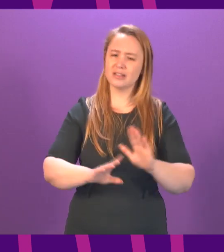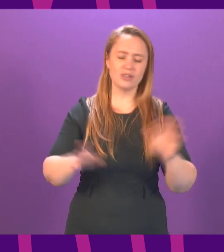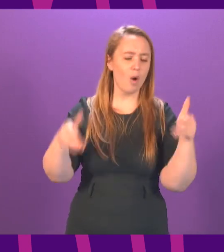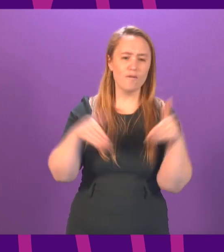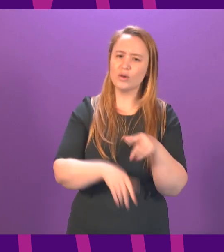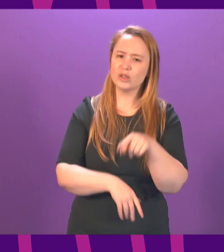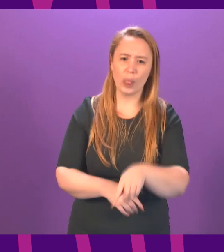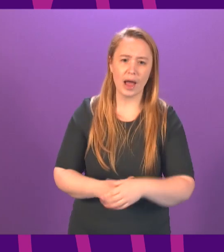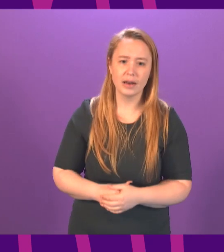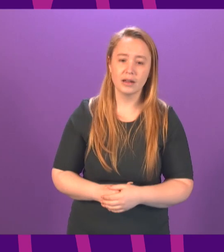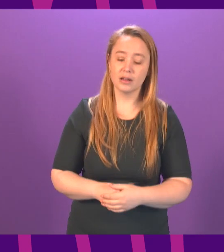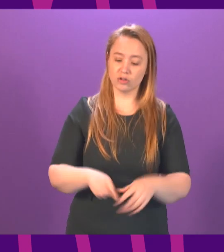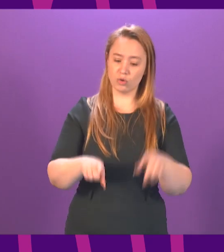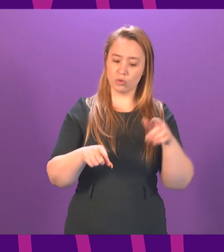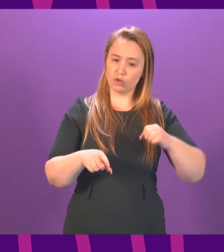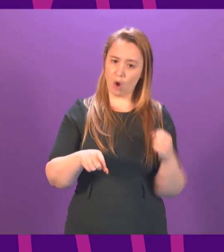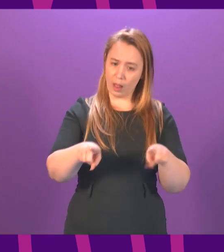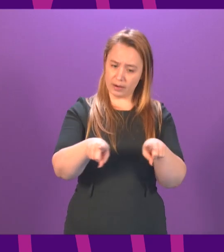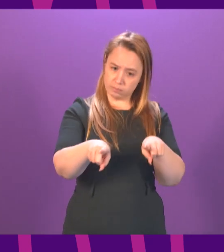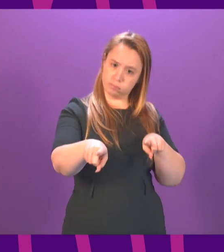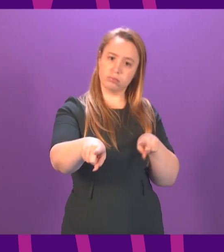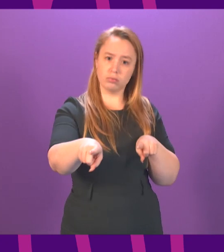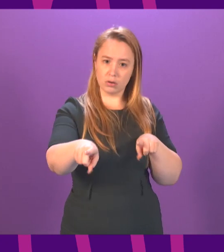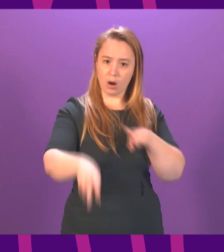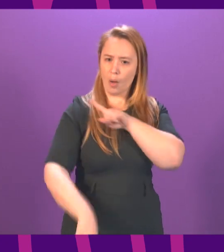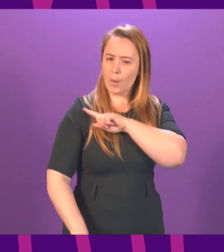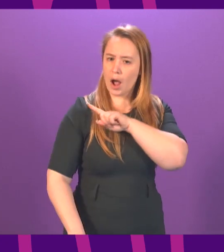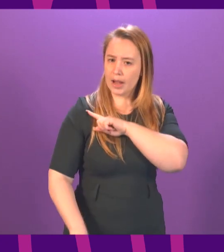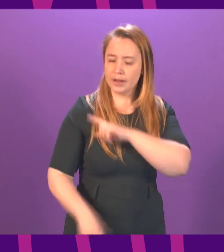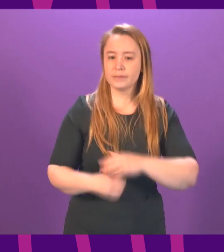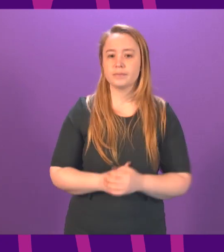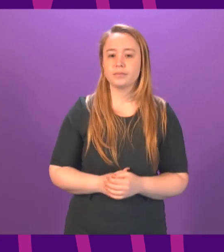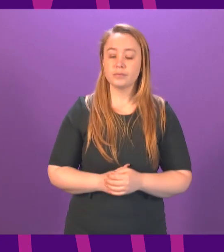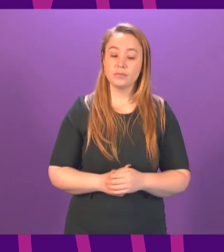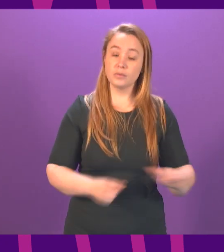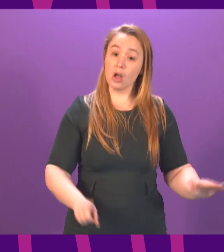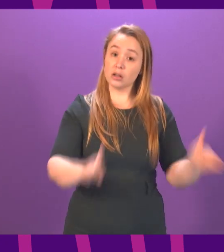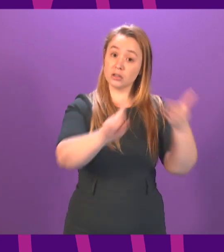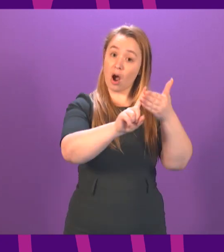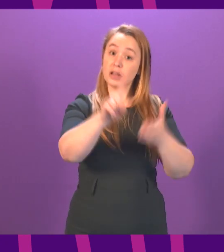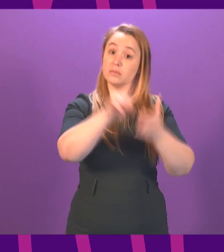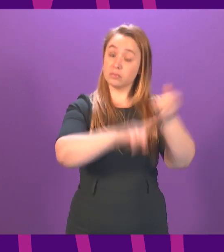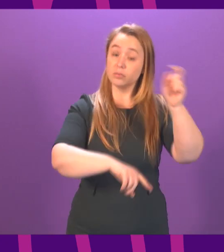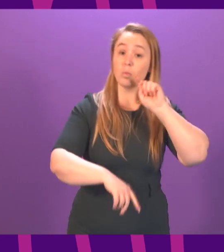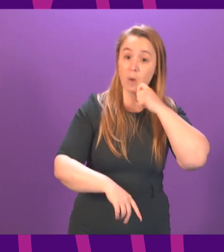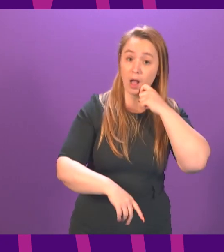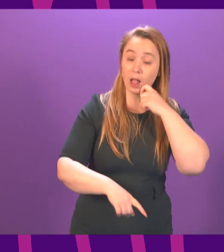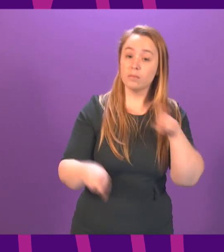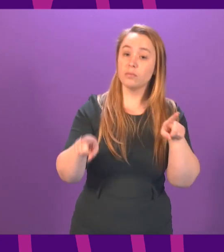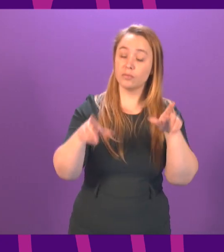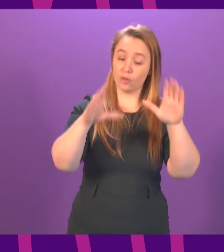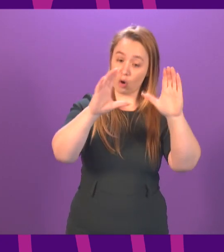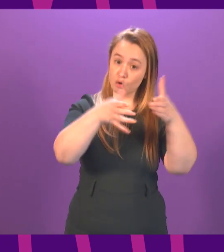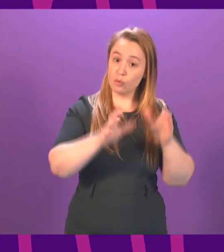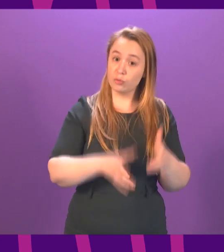The First Minister (Nicola Sturgeon): We are on track not just to meet the targets that we have set to vaccinate groups of the population, but we will probably exceed